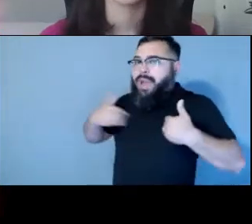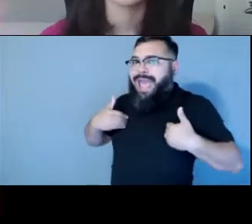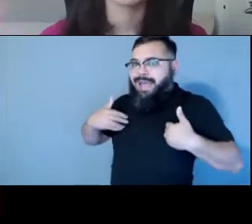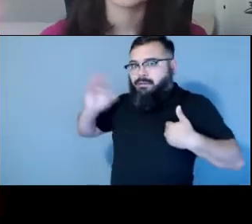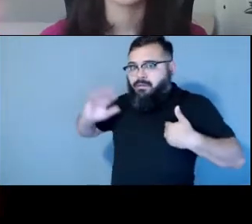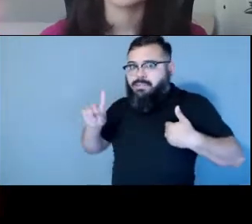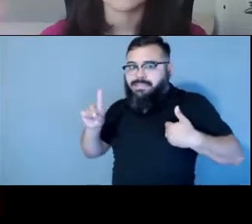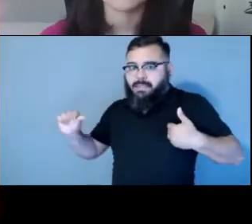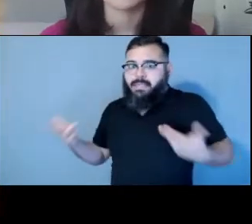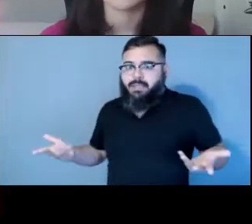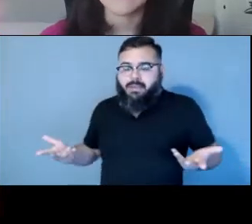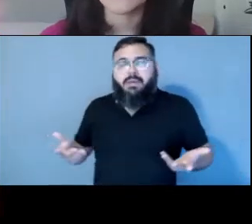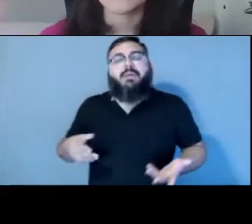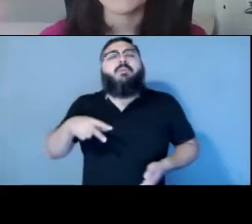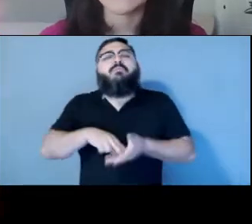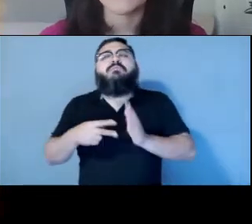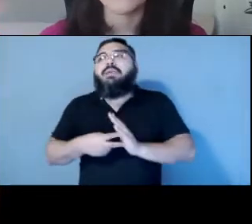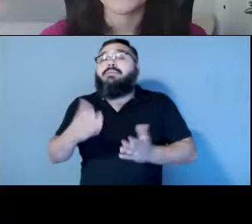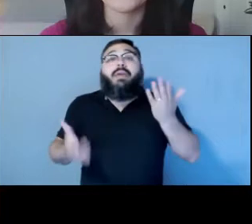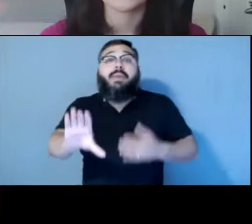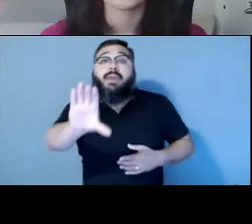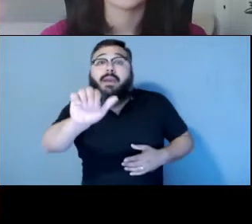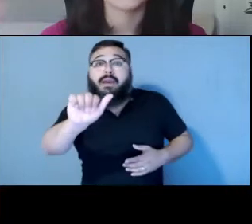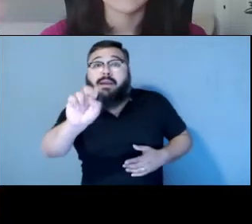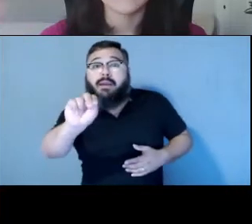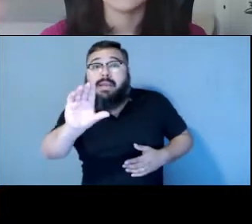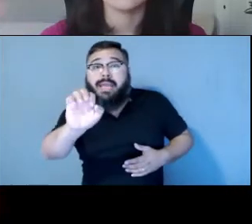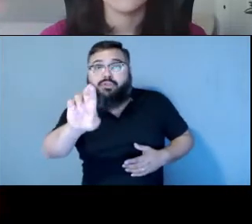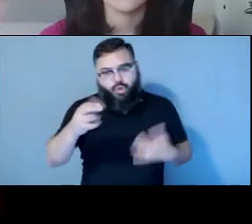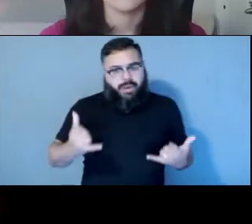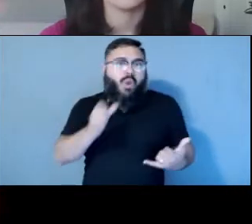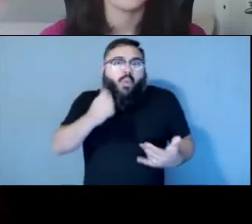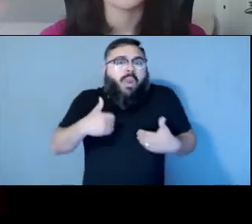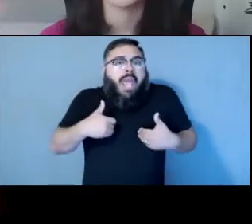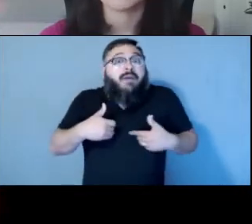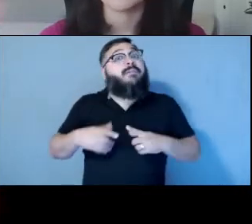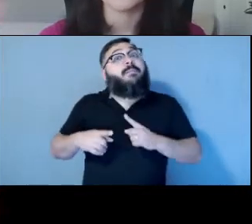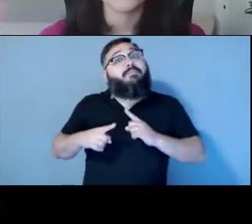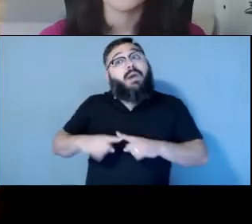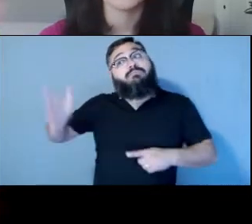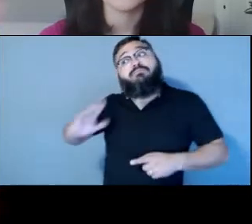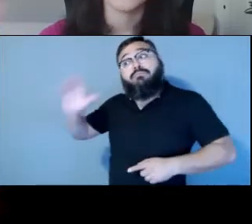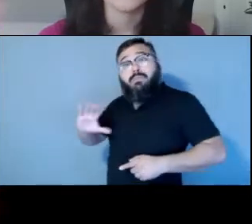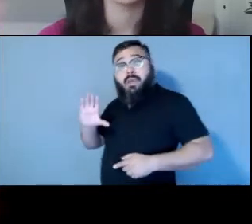So this might include something like cancer, for example, that you presently don't have cancer, you might be in remission,